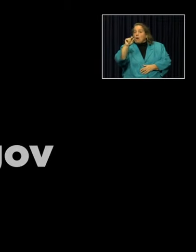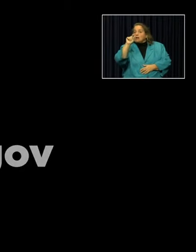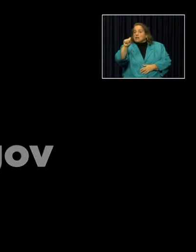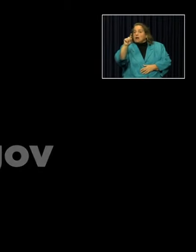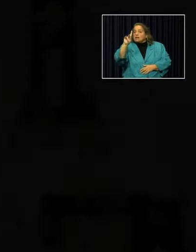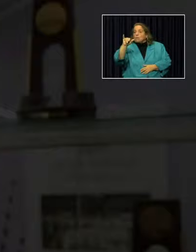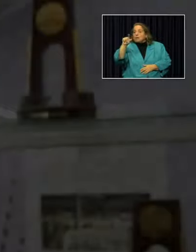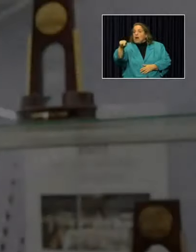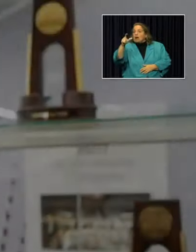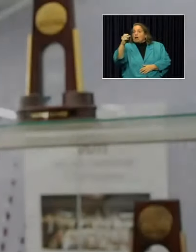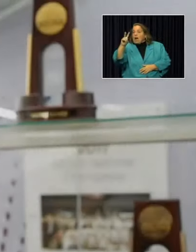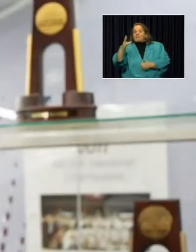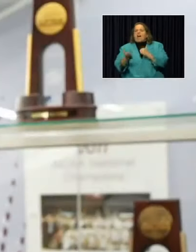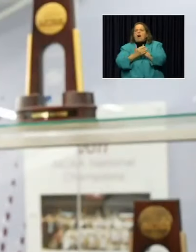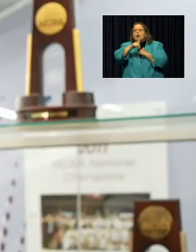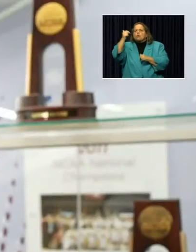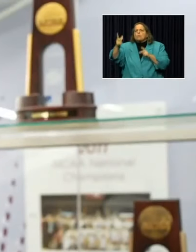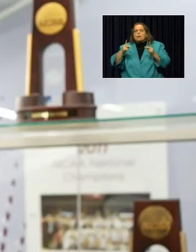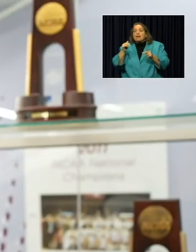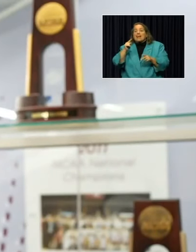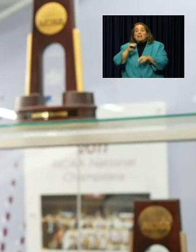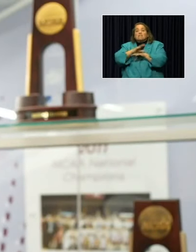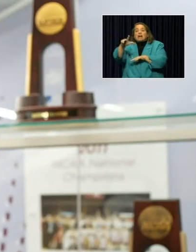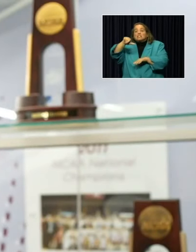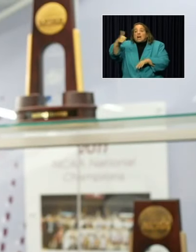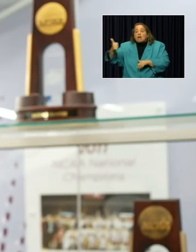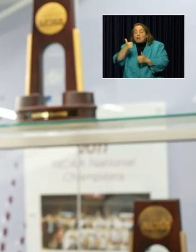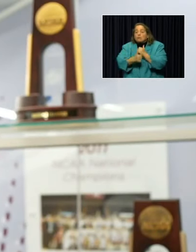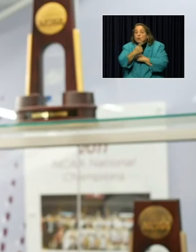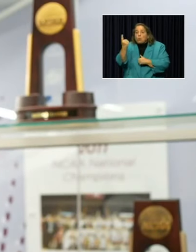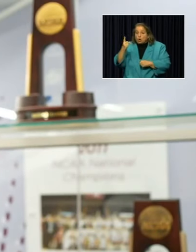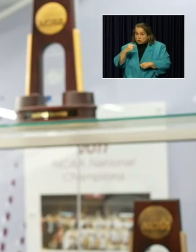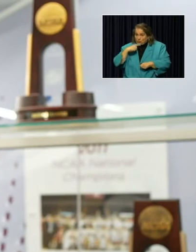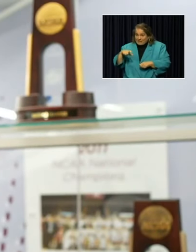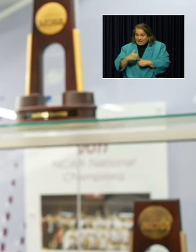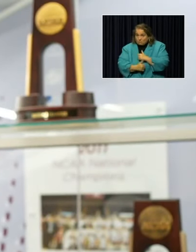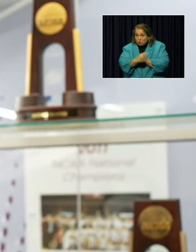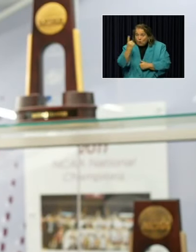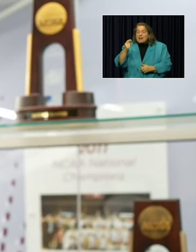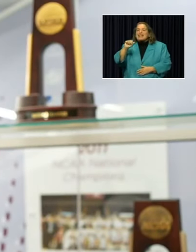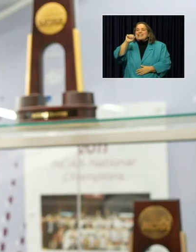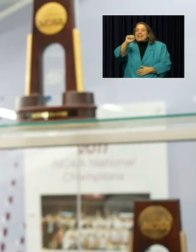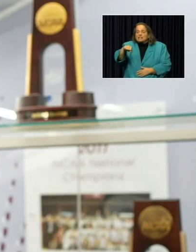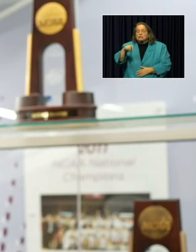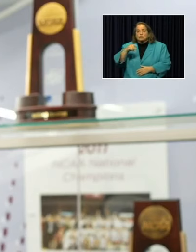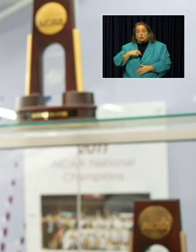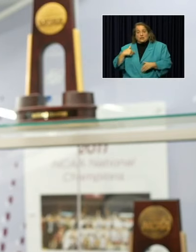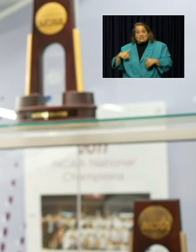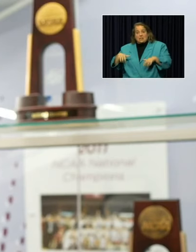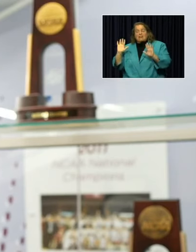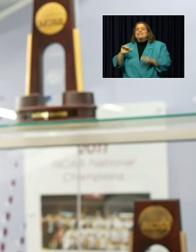AND IT'S BECAUSE SO MANY PEOPLE WATCHING HAD NOTICED VIRGINIA